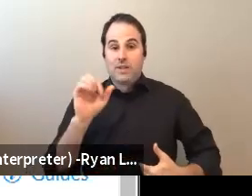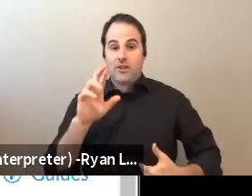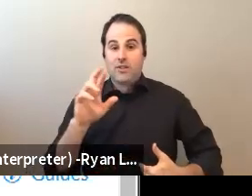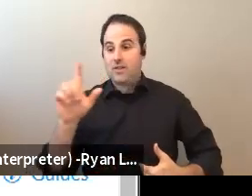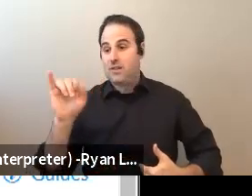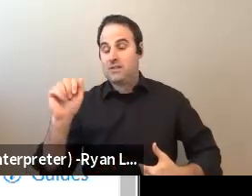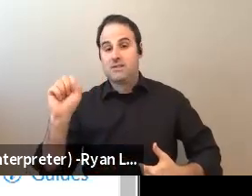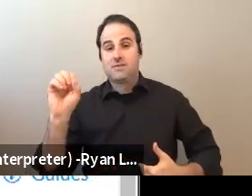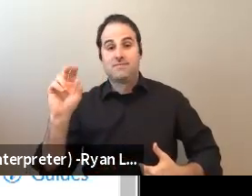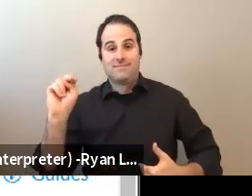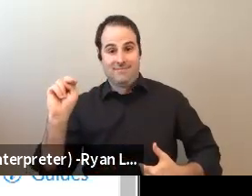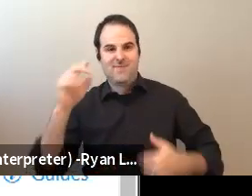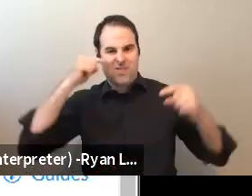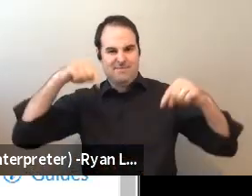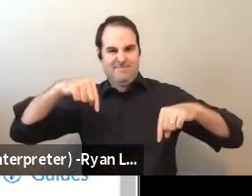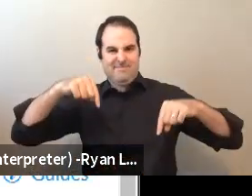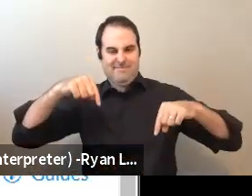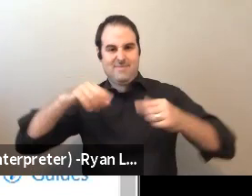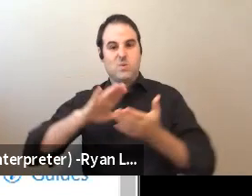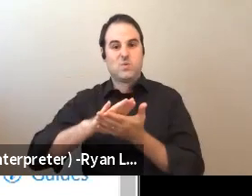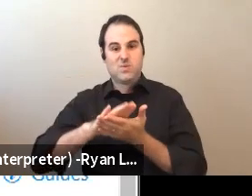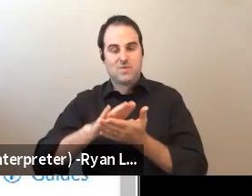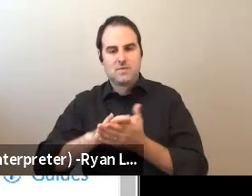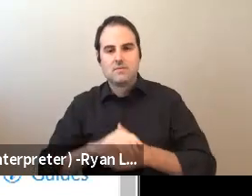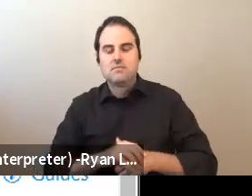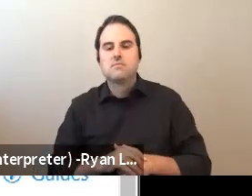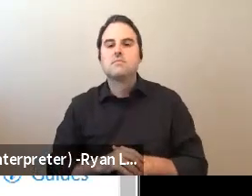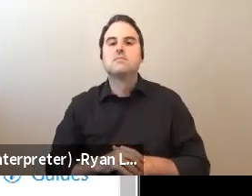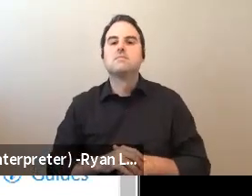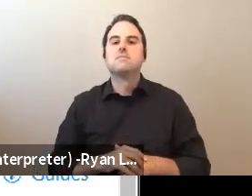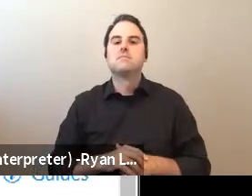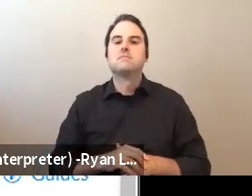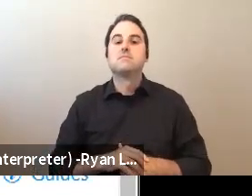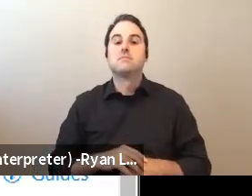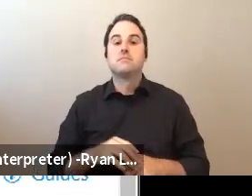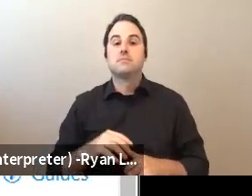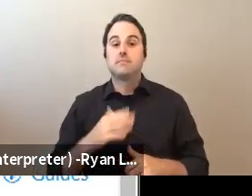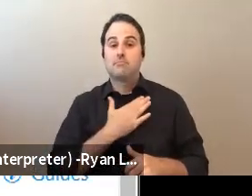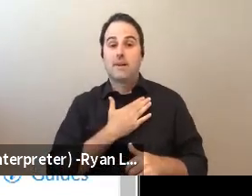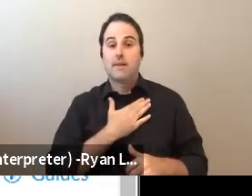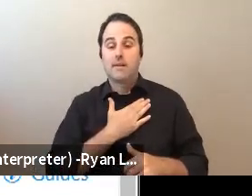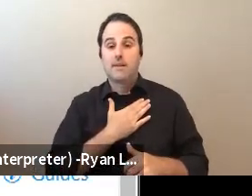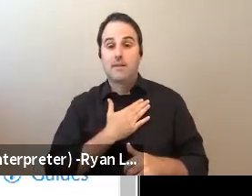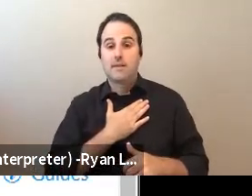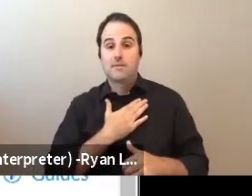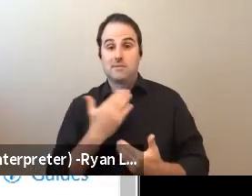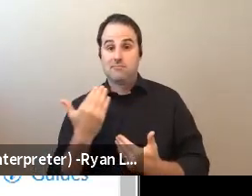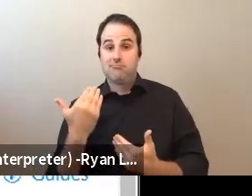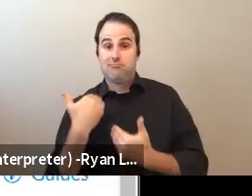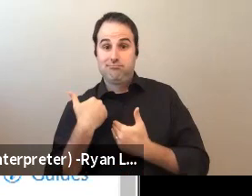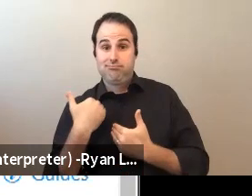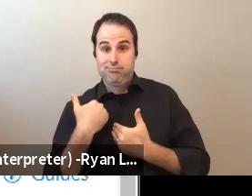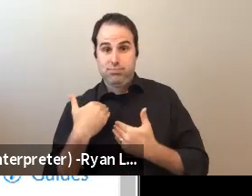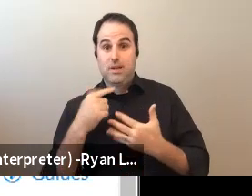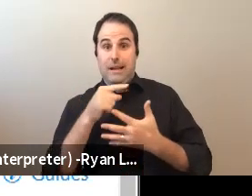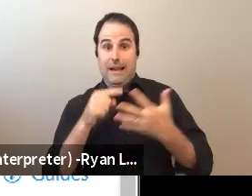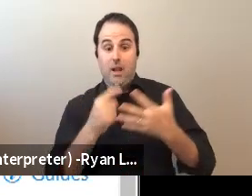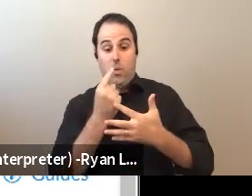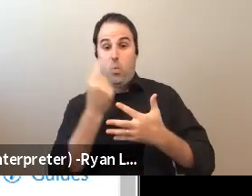Sally Potter: And so part of what you know part of my duty is to, you know, do these presentations but another part of my duty is to